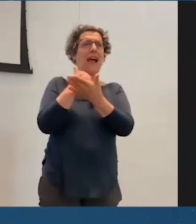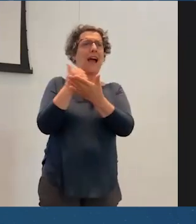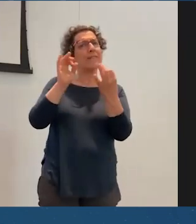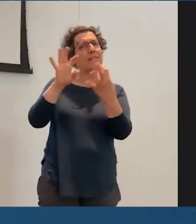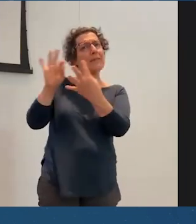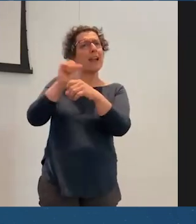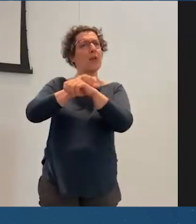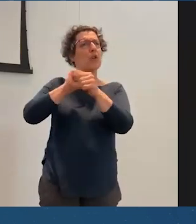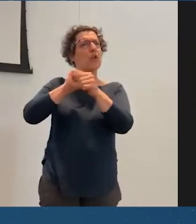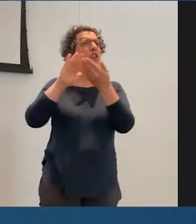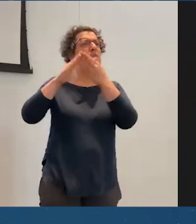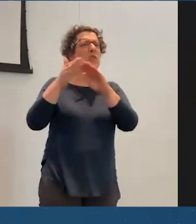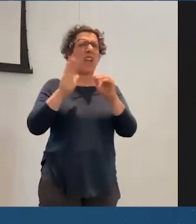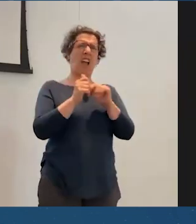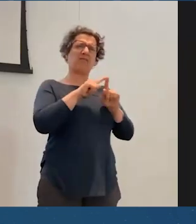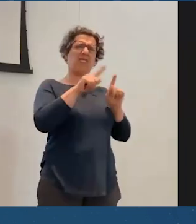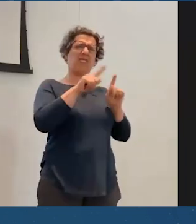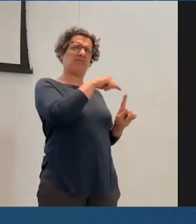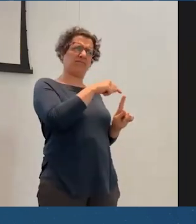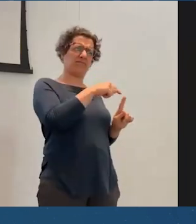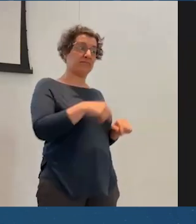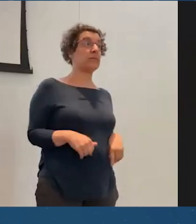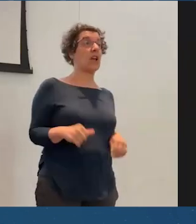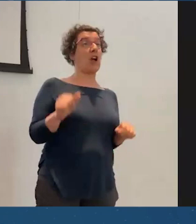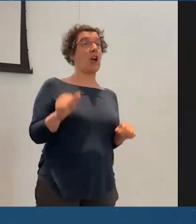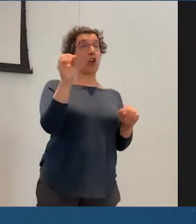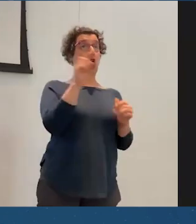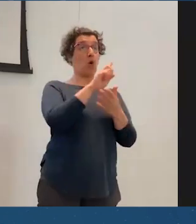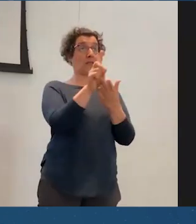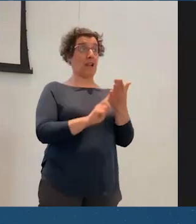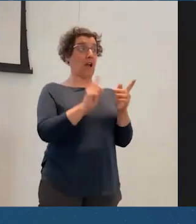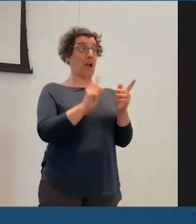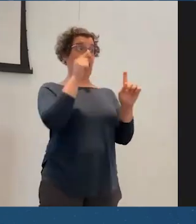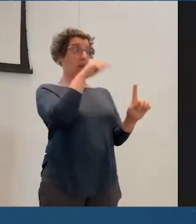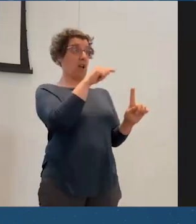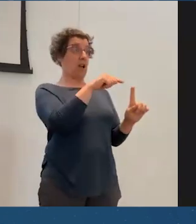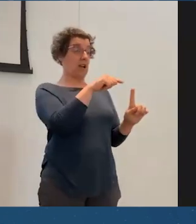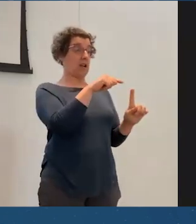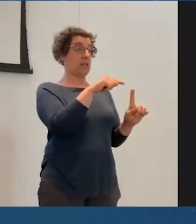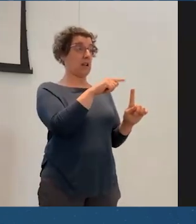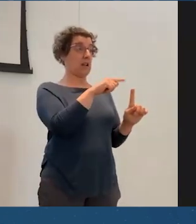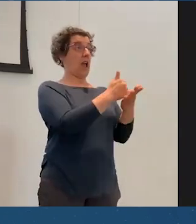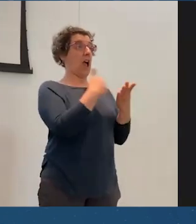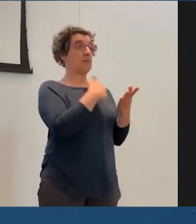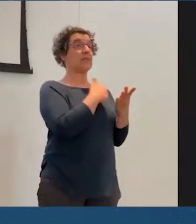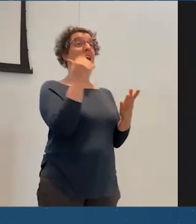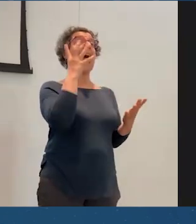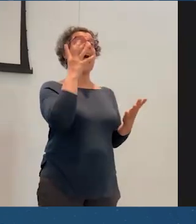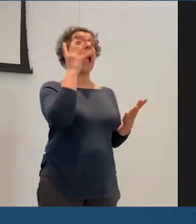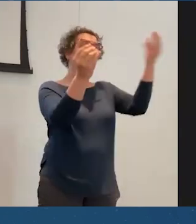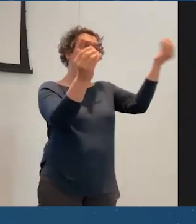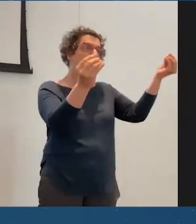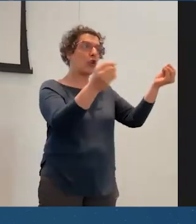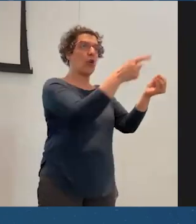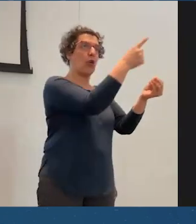So co-design, in particular, helps us bring external participants as equal collaborators.